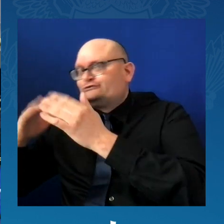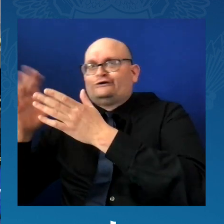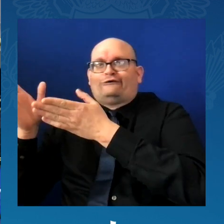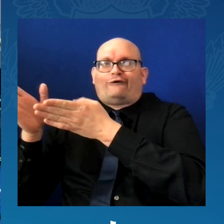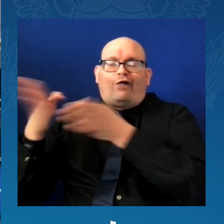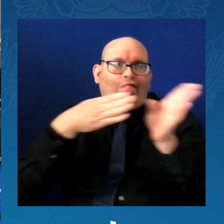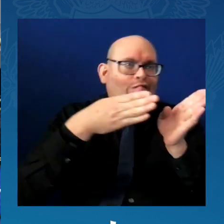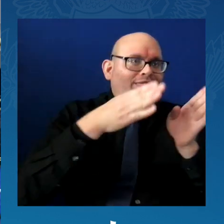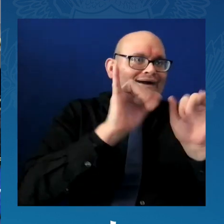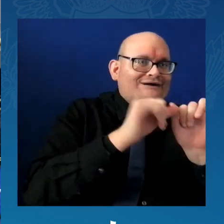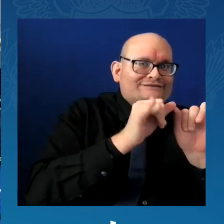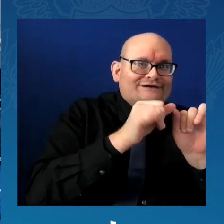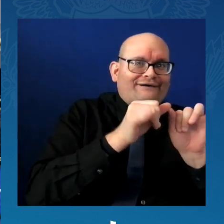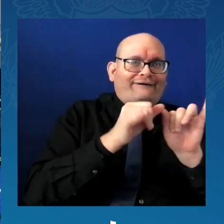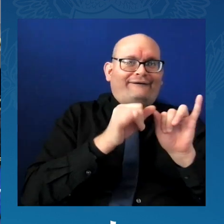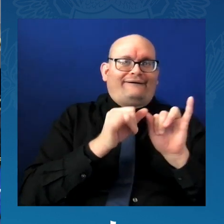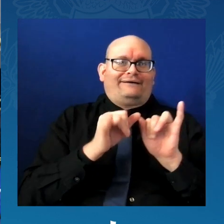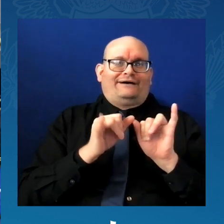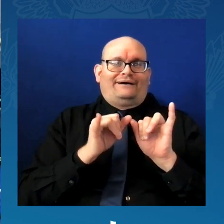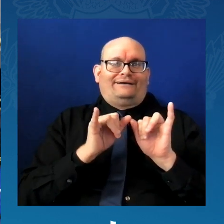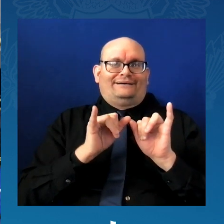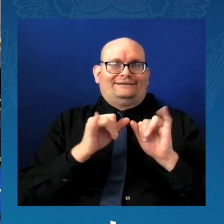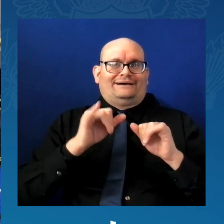the freshman year this past year.